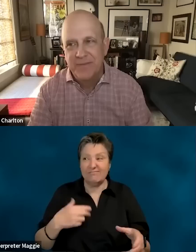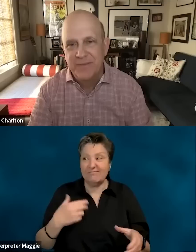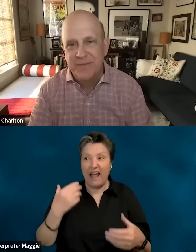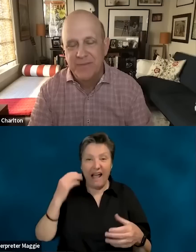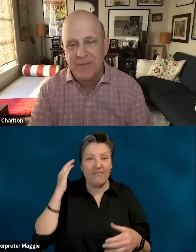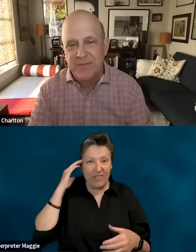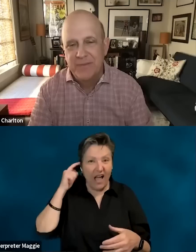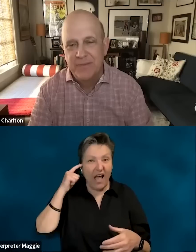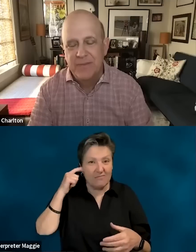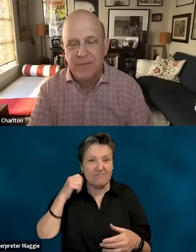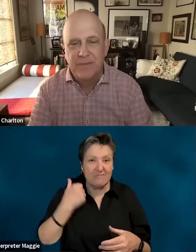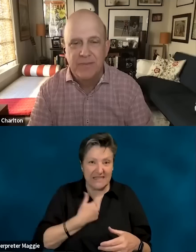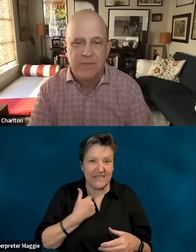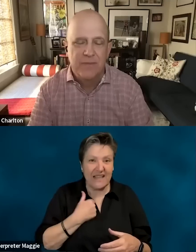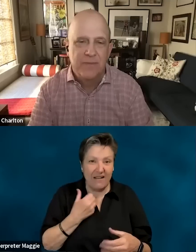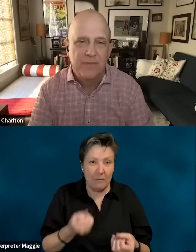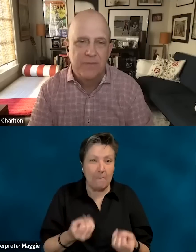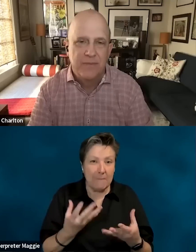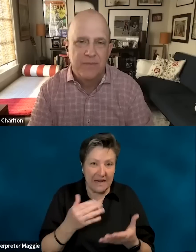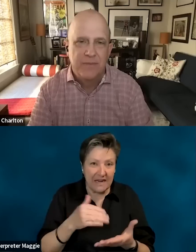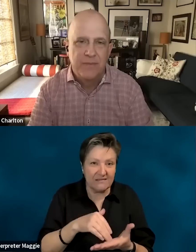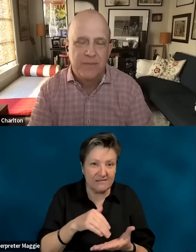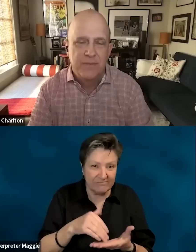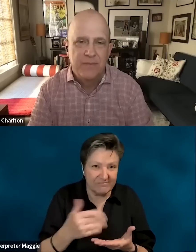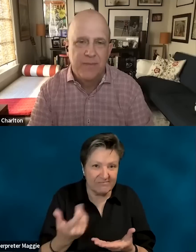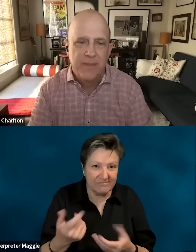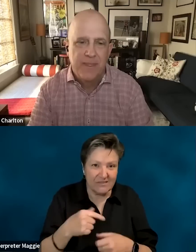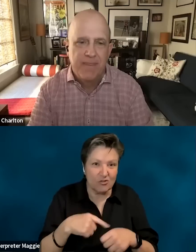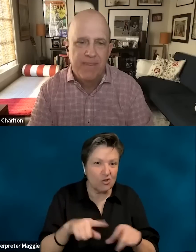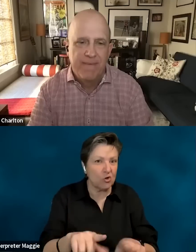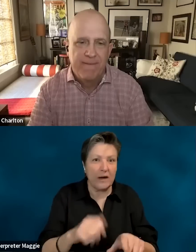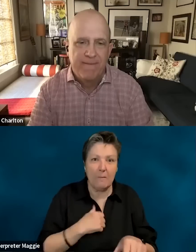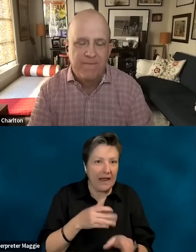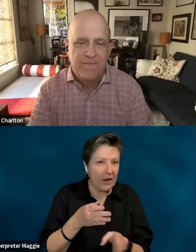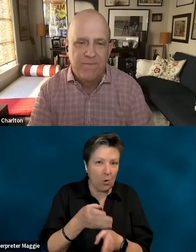I think one thing that, I think we have to be careful